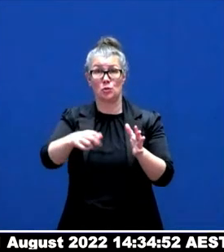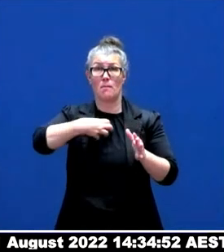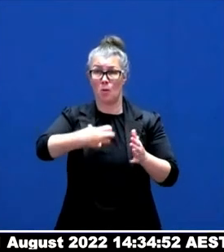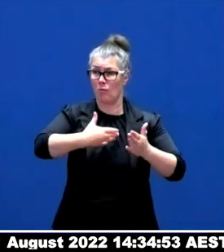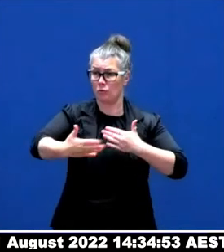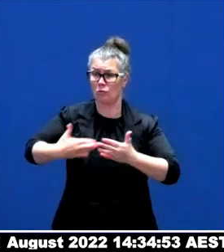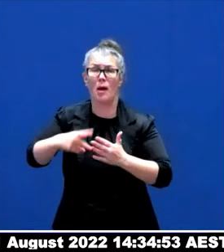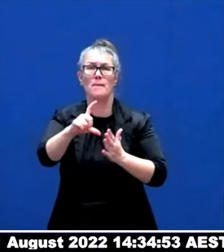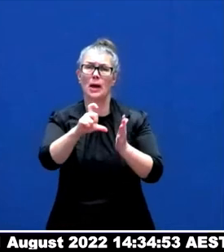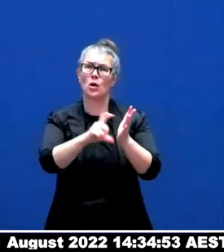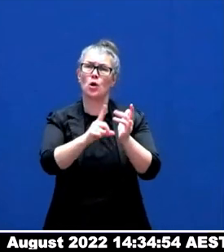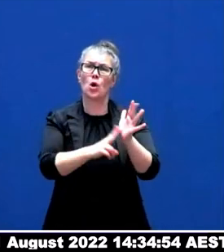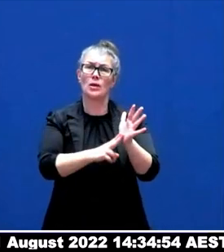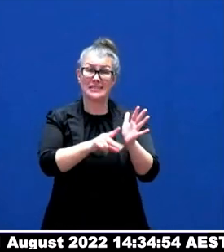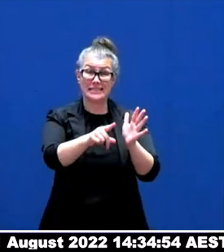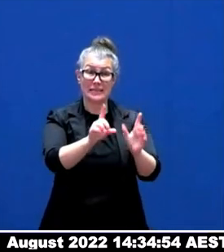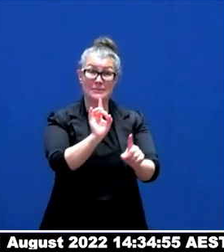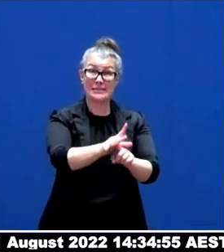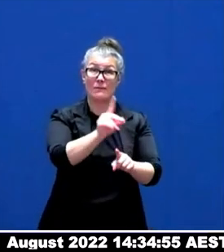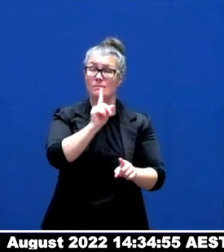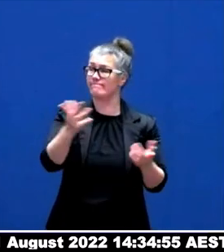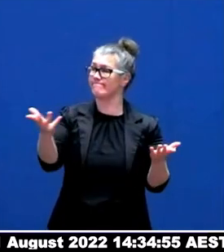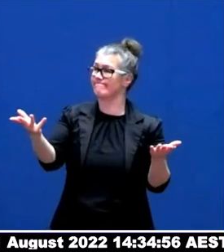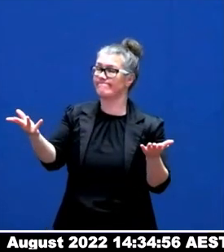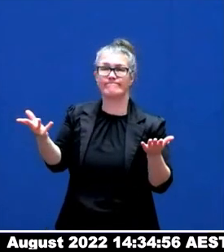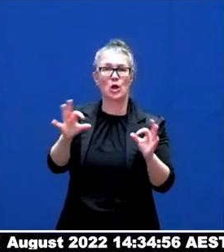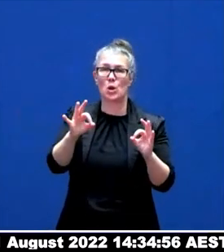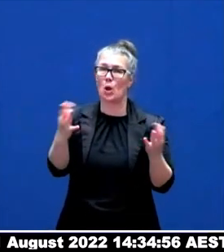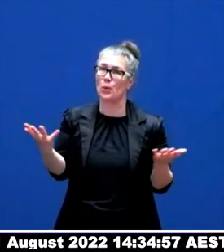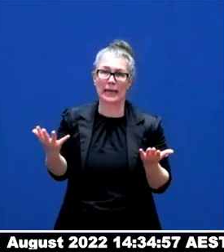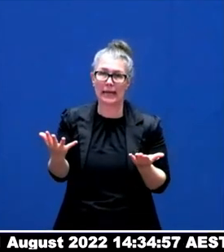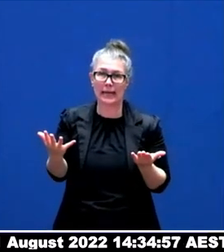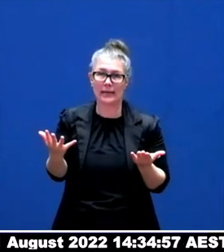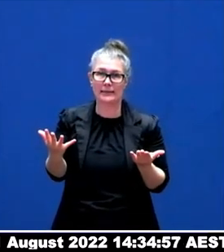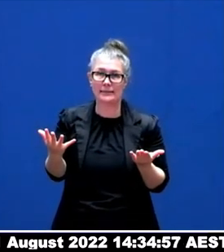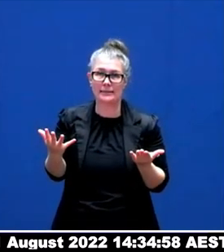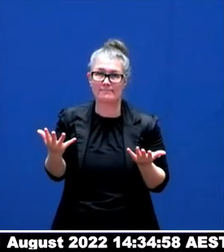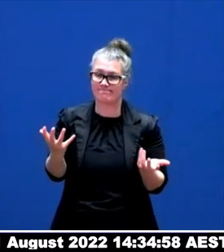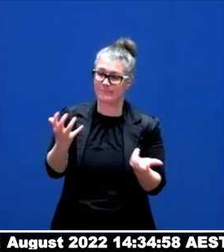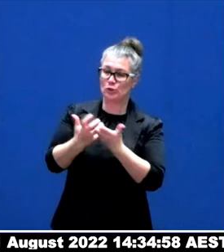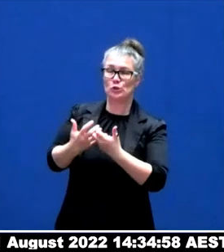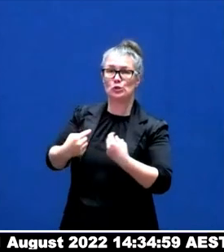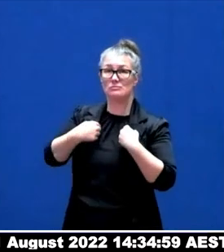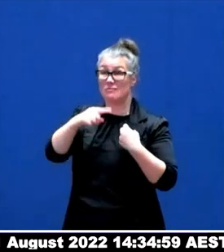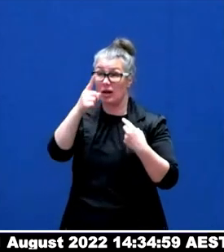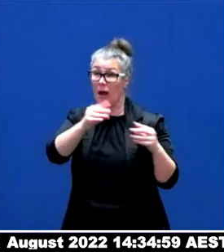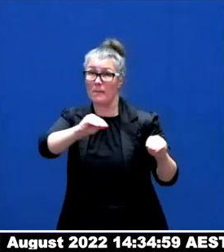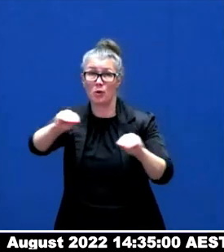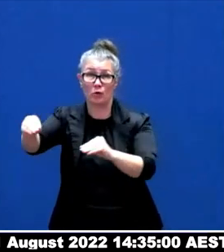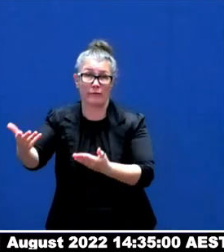testified that there was nowhere, no vacant dwelling to move into, and that - that's a